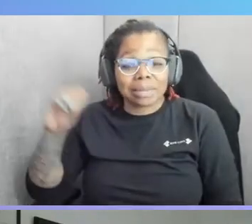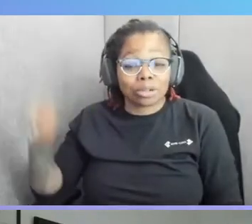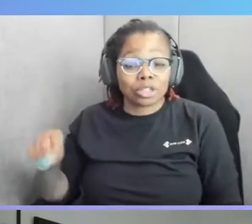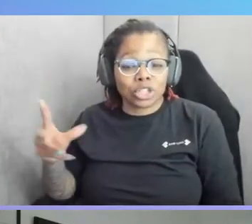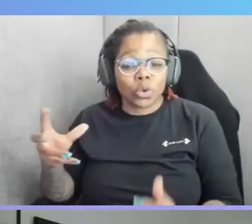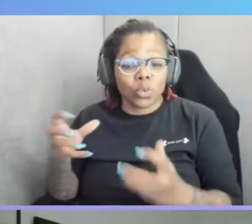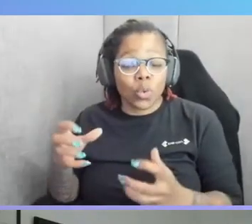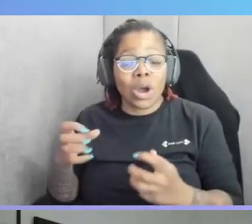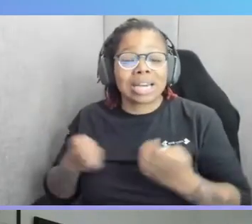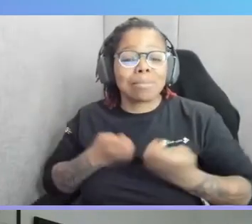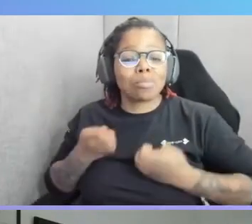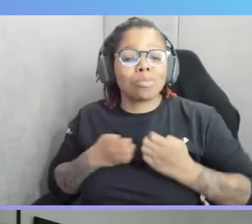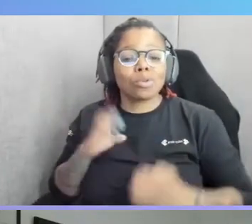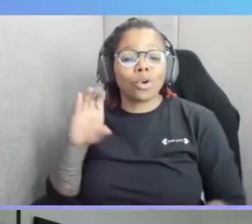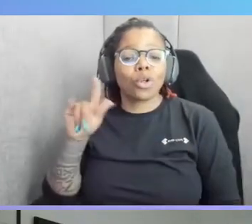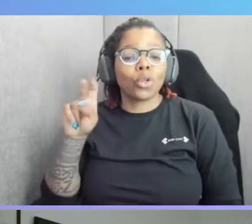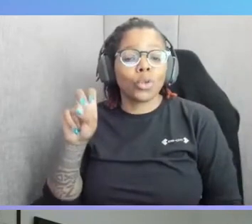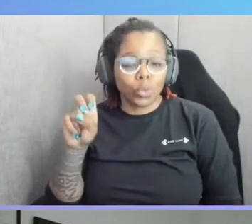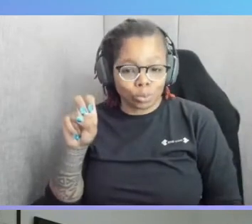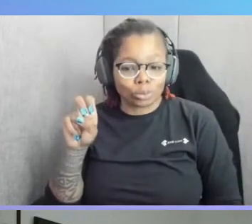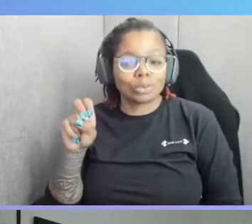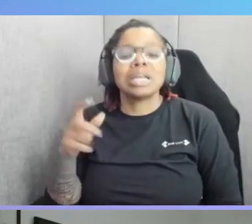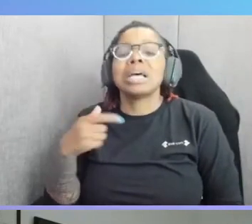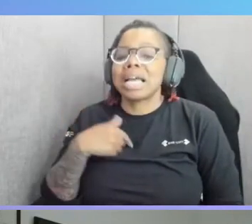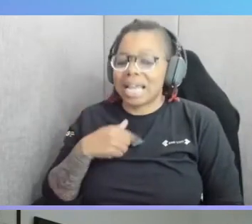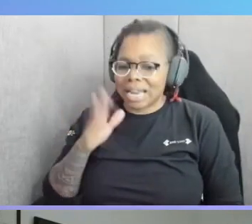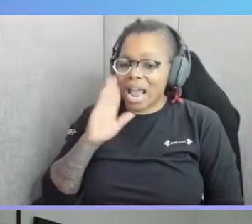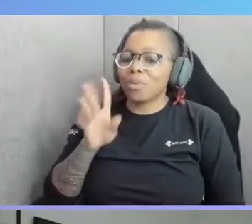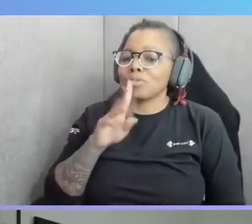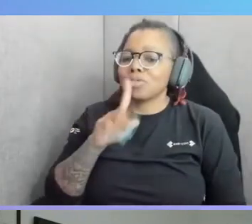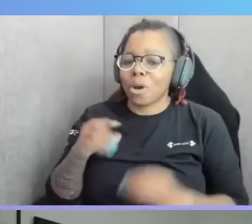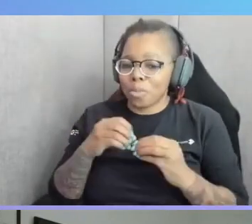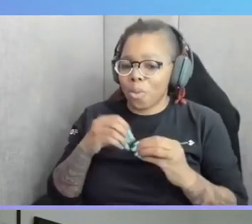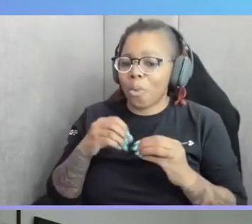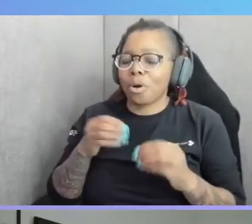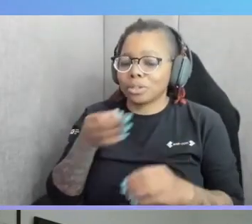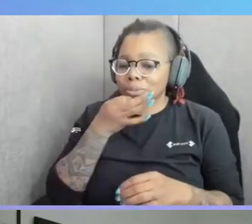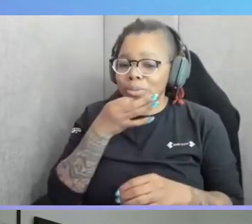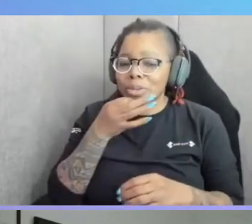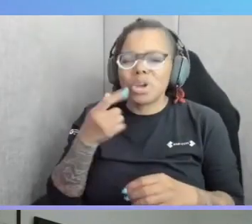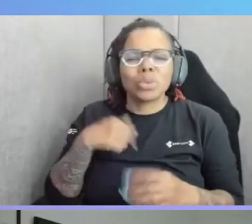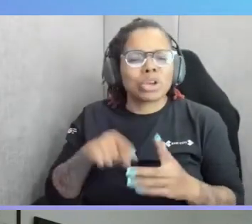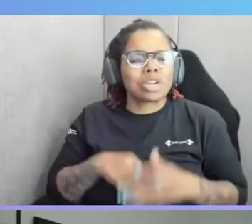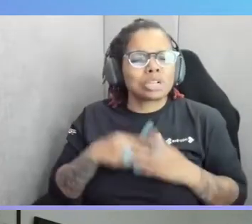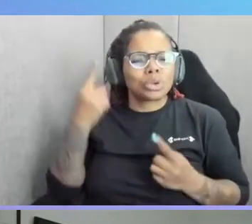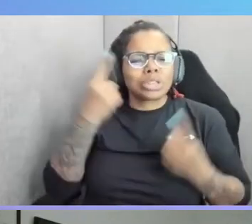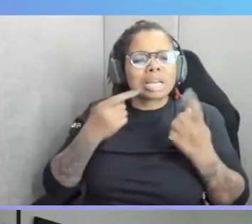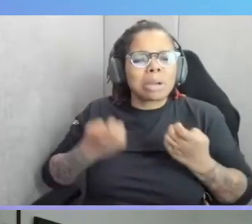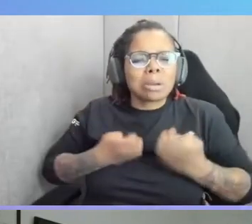will talk a little bit more about that. Um, we originally started thinking about emotion and mood together, but it became